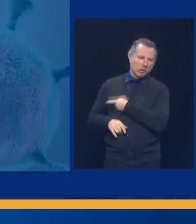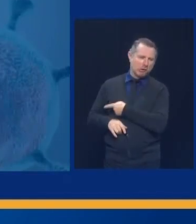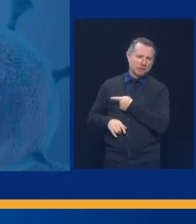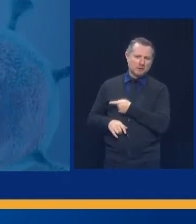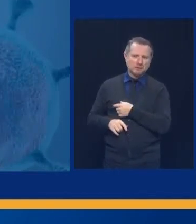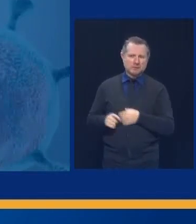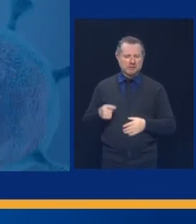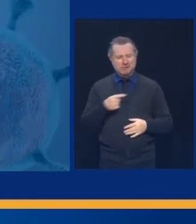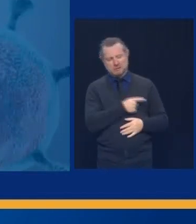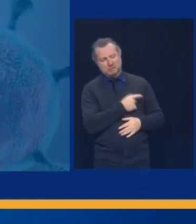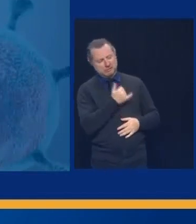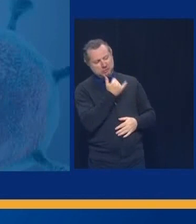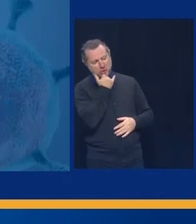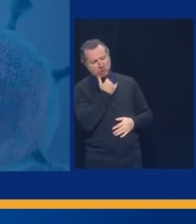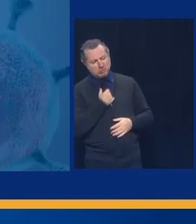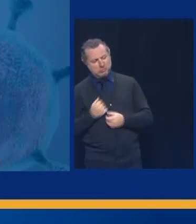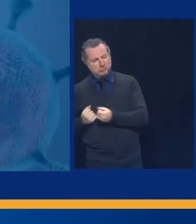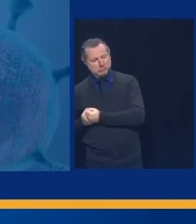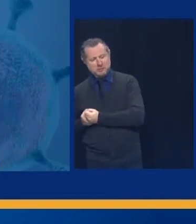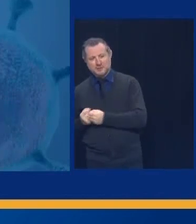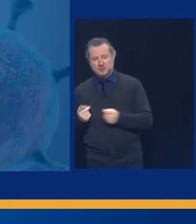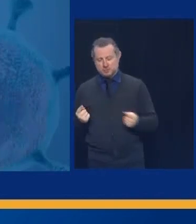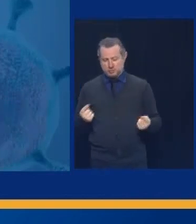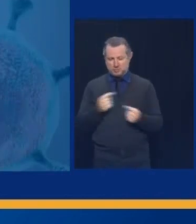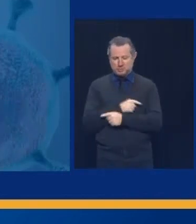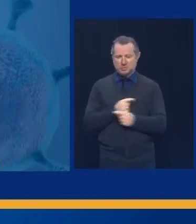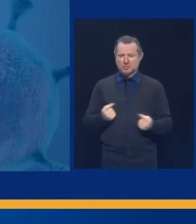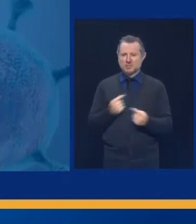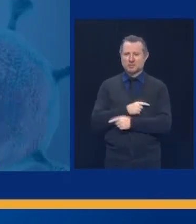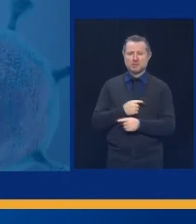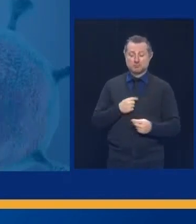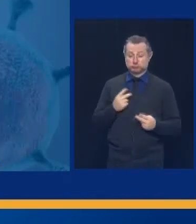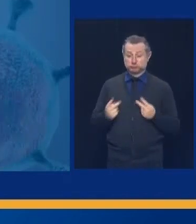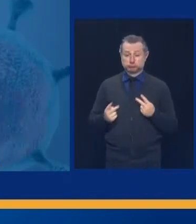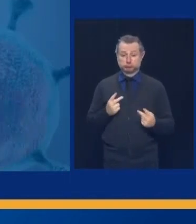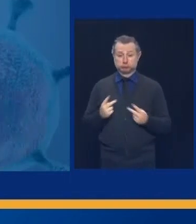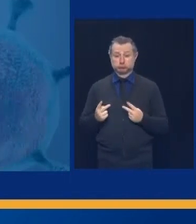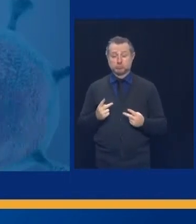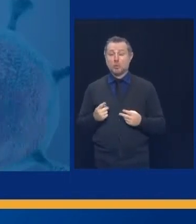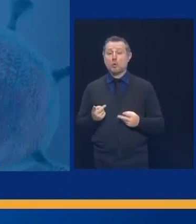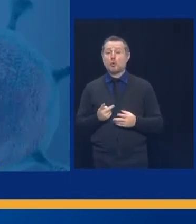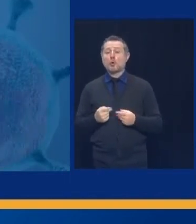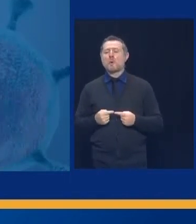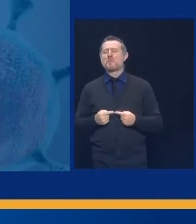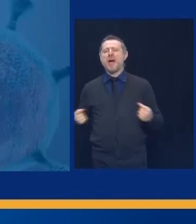FALLING IN TO THIS MODALITY OF POLARIZATION. I'M ON THIS TEAM.